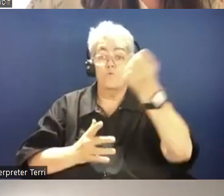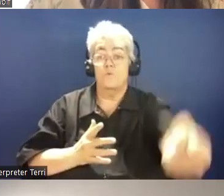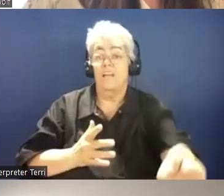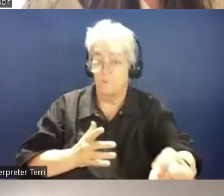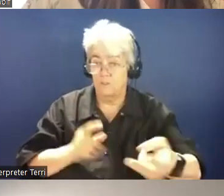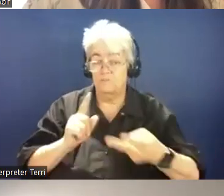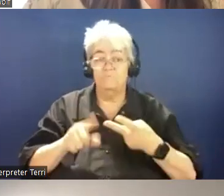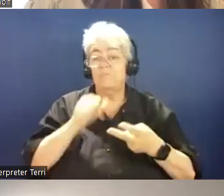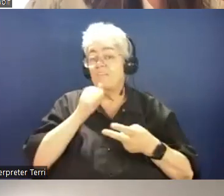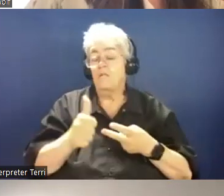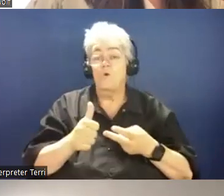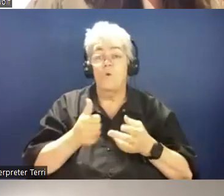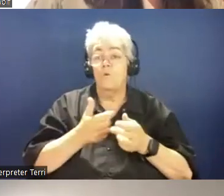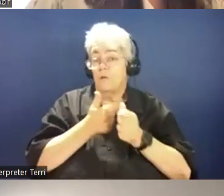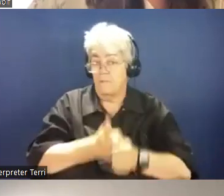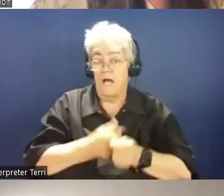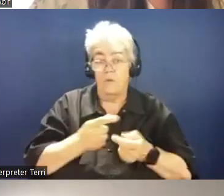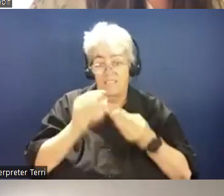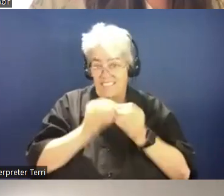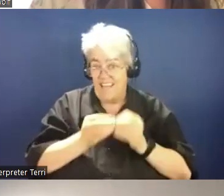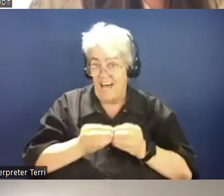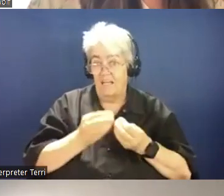they are no longer allowed to see the municipal cases.